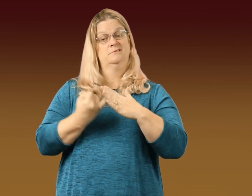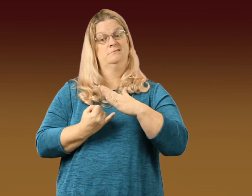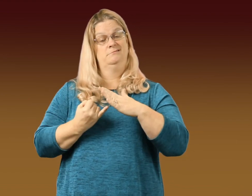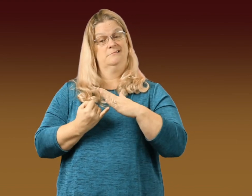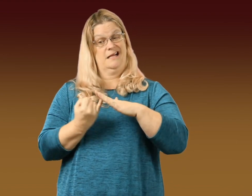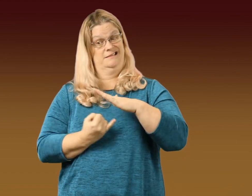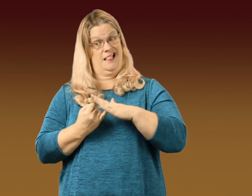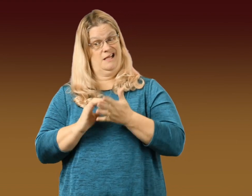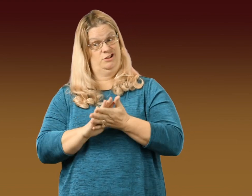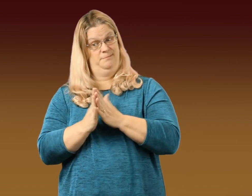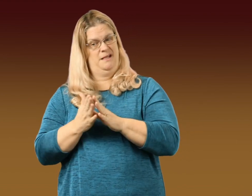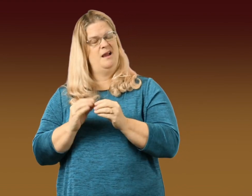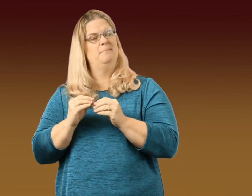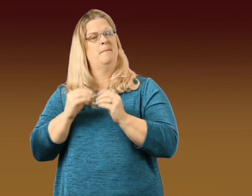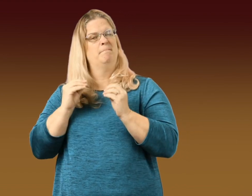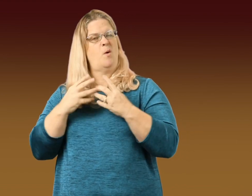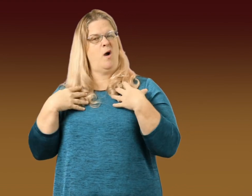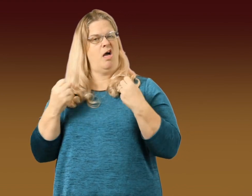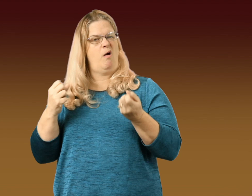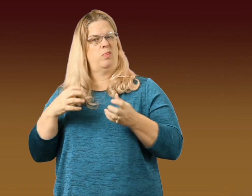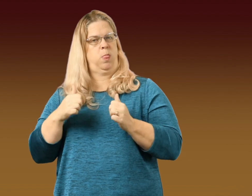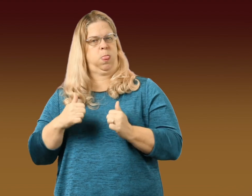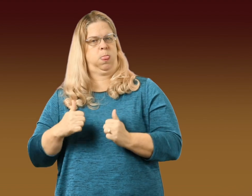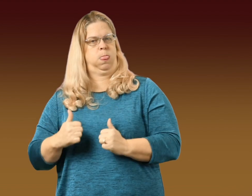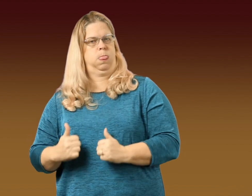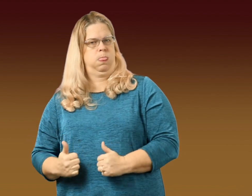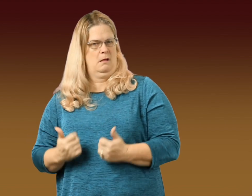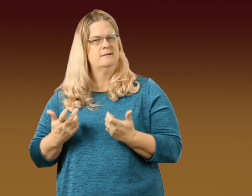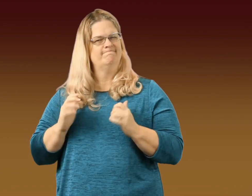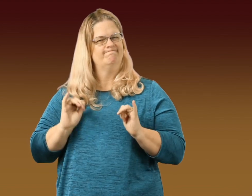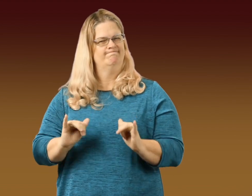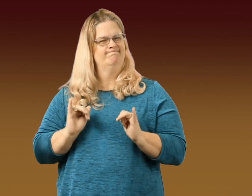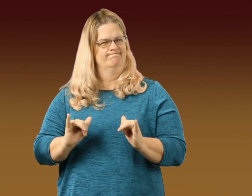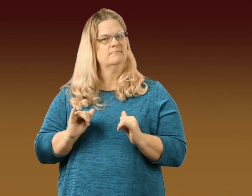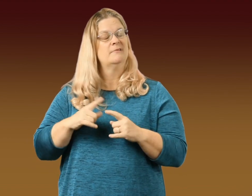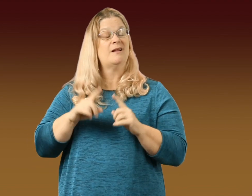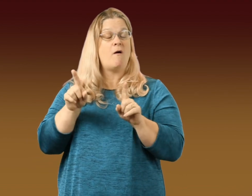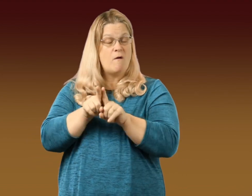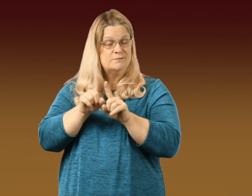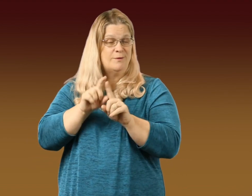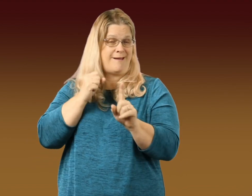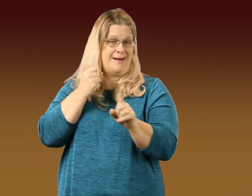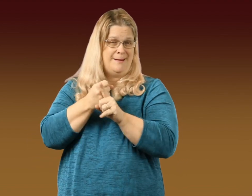The more socially isolated someone becomes, the more their health will deteriorate,